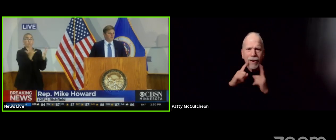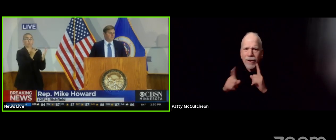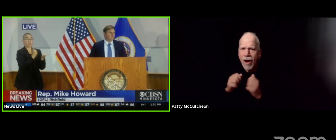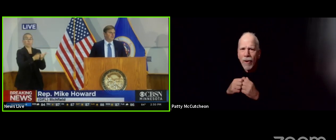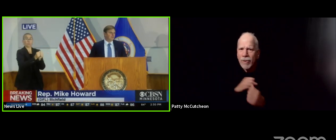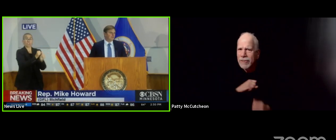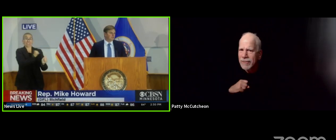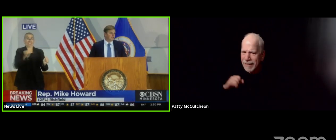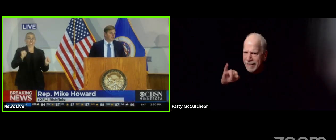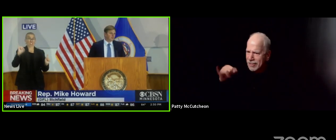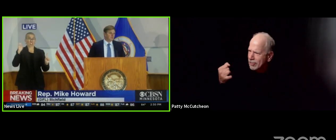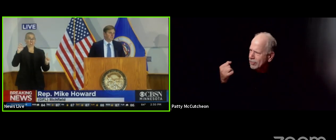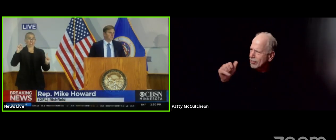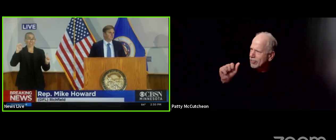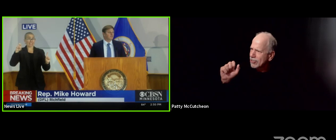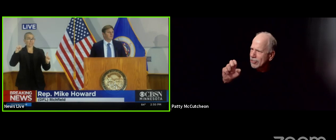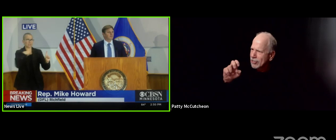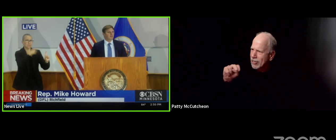WASN'T AN INDICATION THAT SENATOR JENSEN WAS GIVEN A